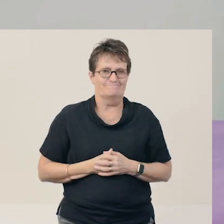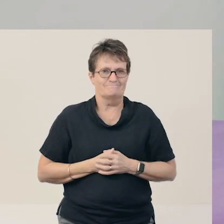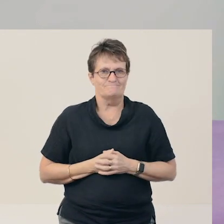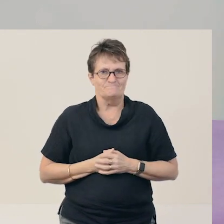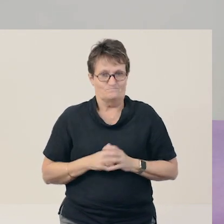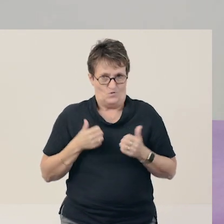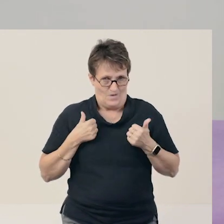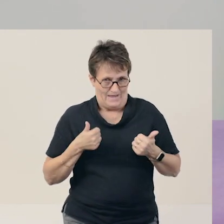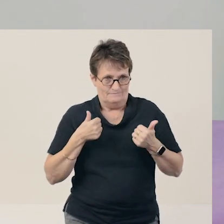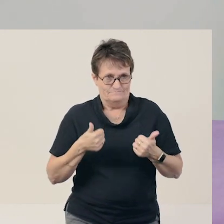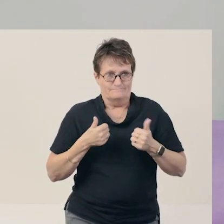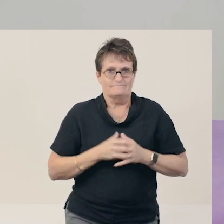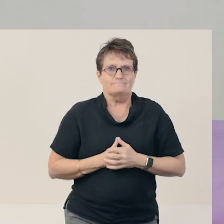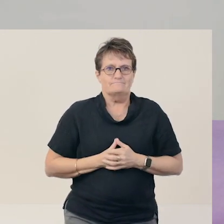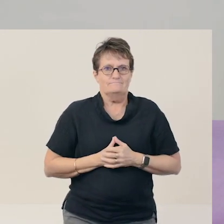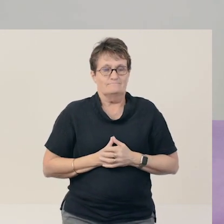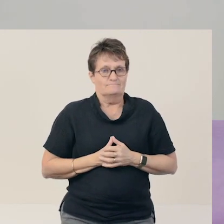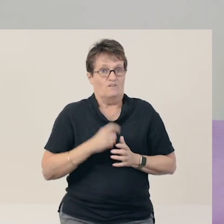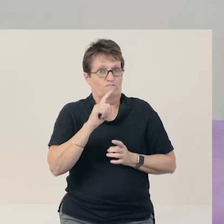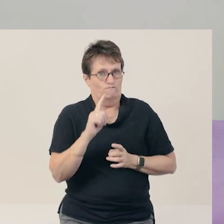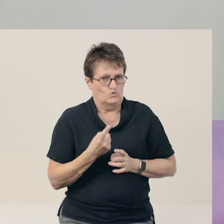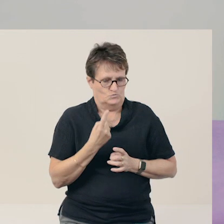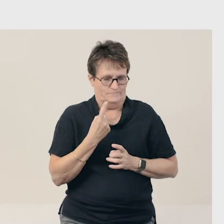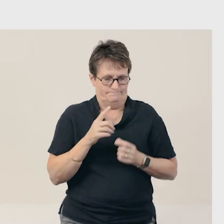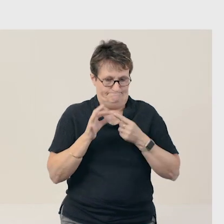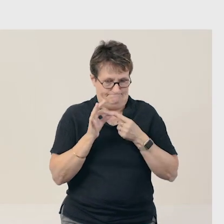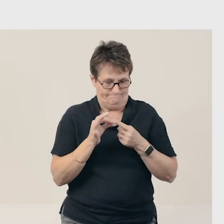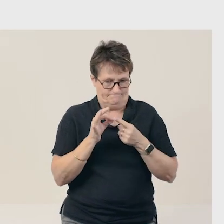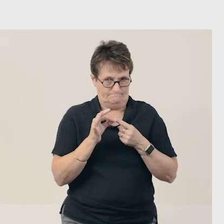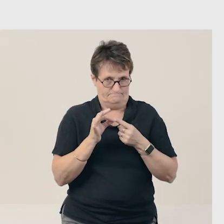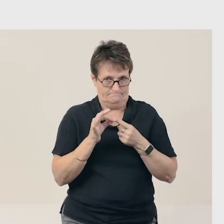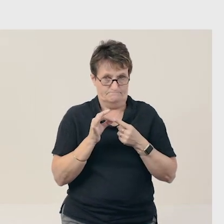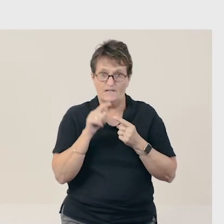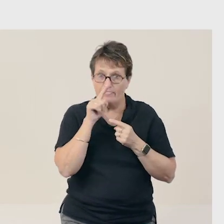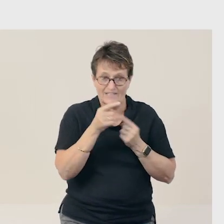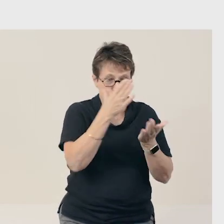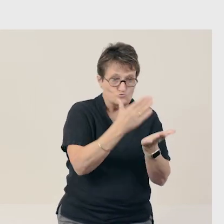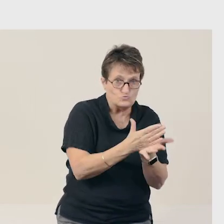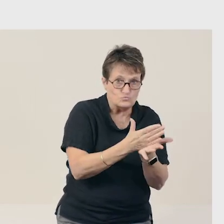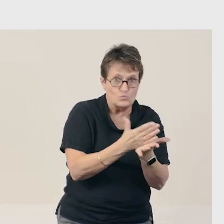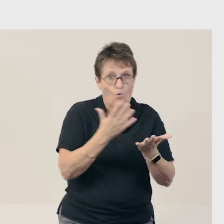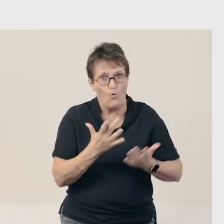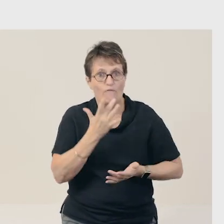Okay, let's get started with the first statement. Is this statement true or false?